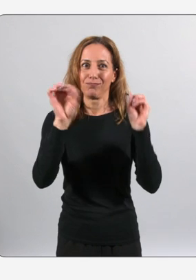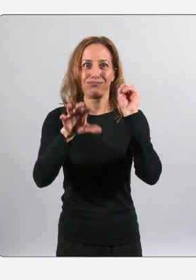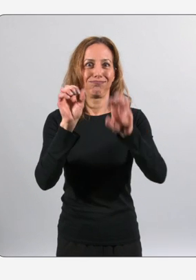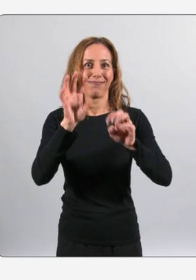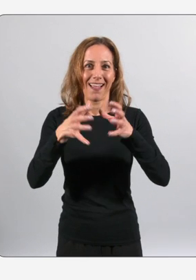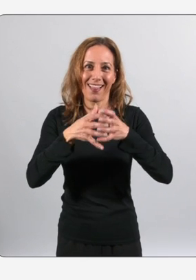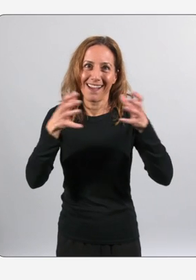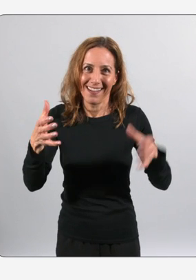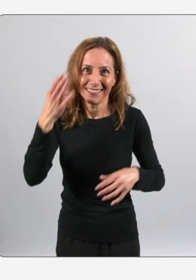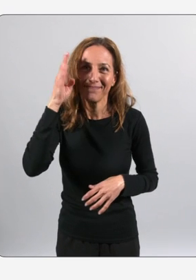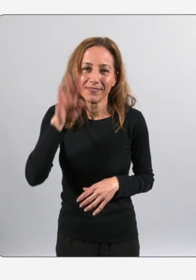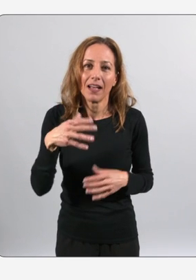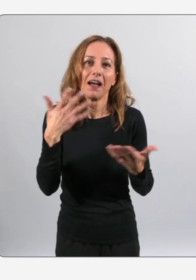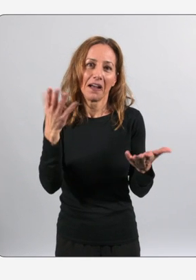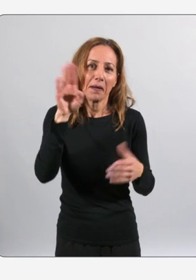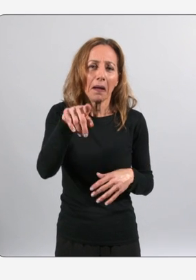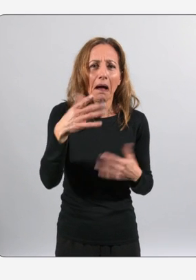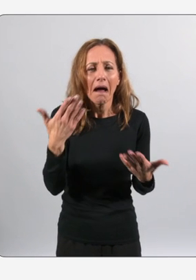And you probably have many questions and concerns.